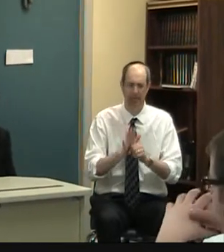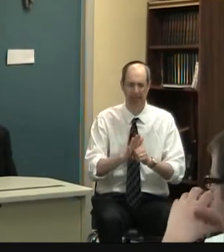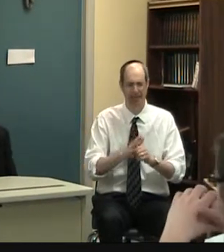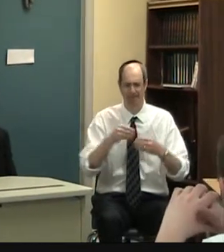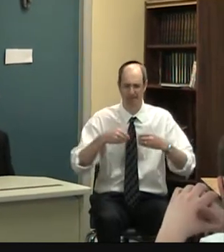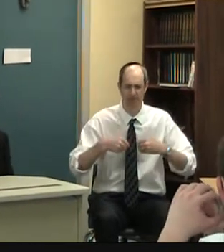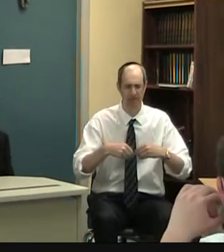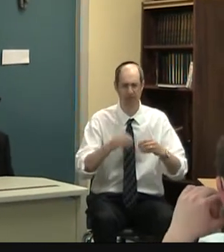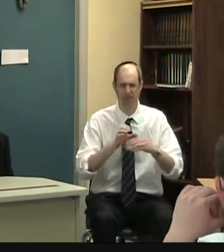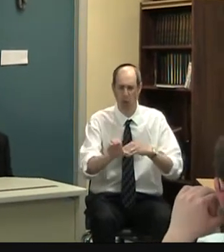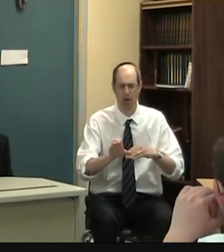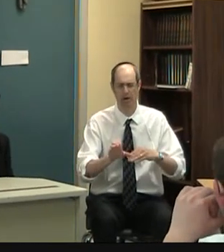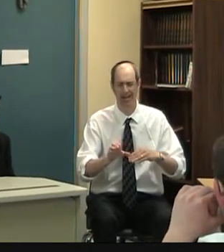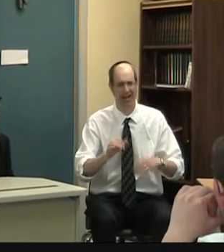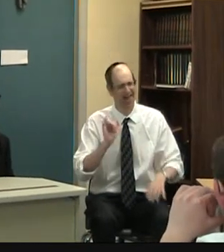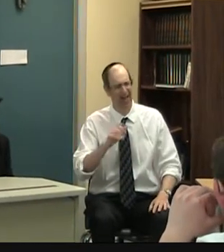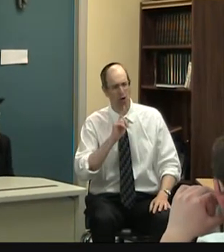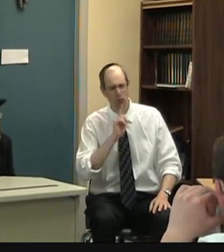Who says it's is that really the way to do something